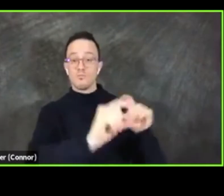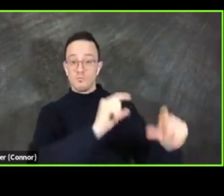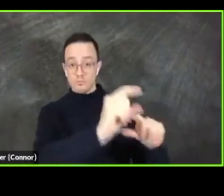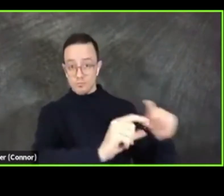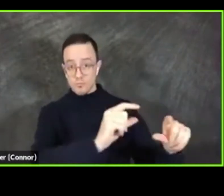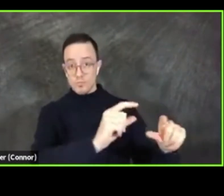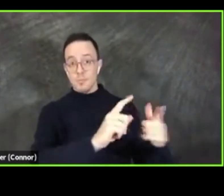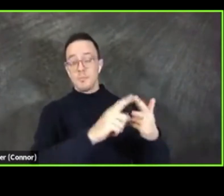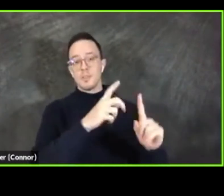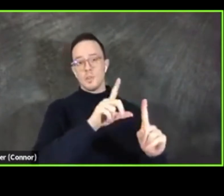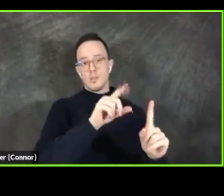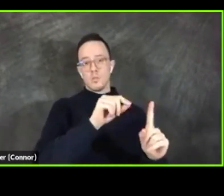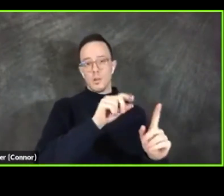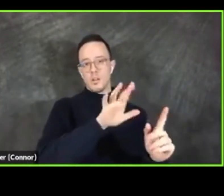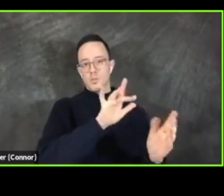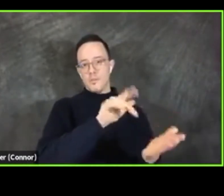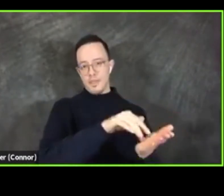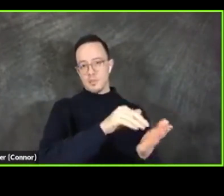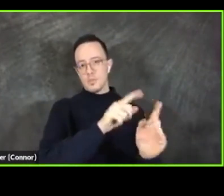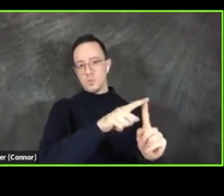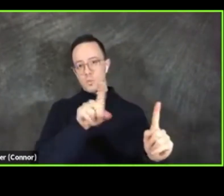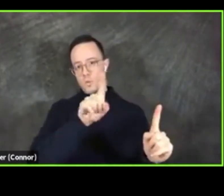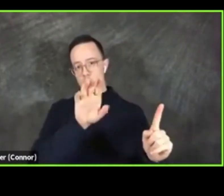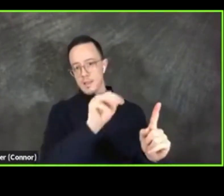AND THE DISABILITY. DANCE. ARTISTRY. RESIDENCY PROGRAM,